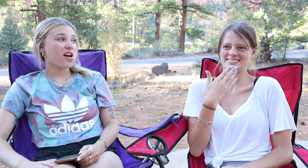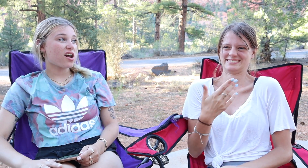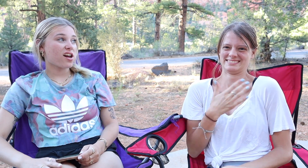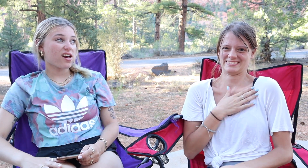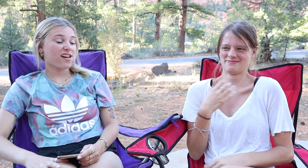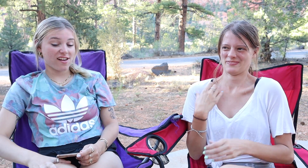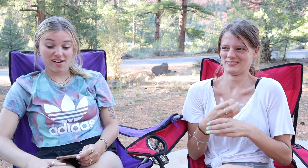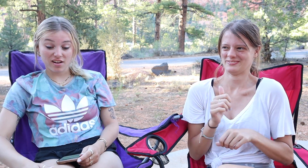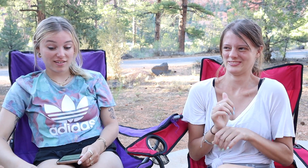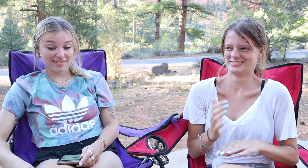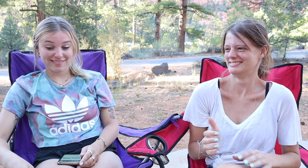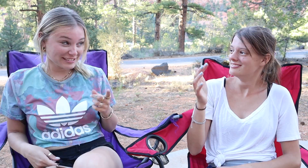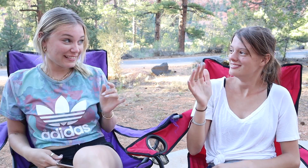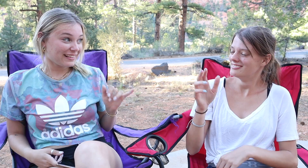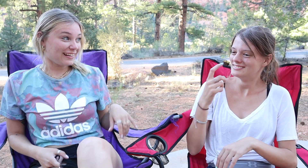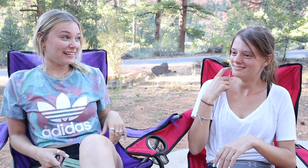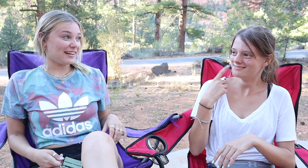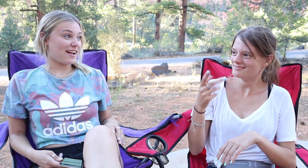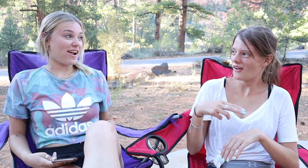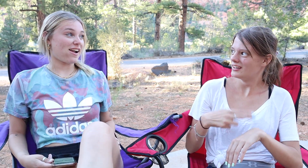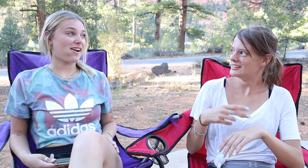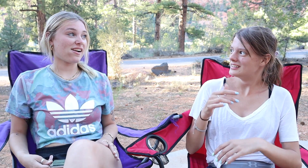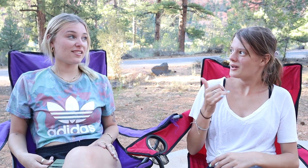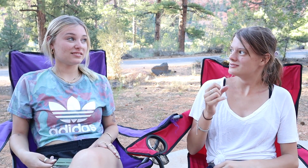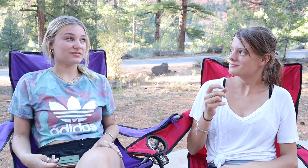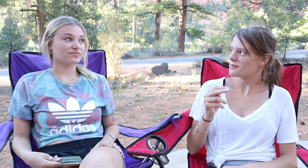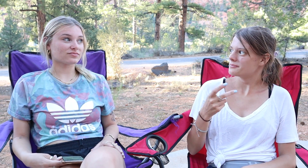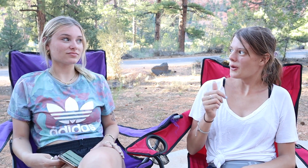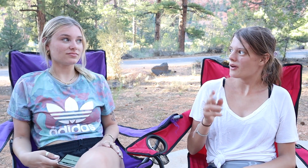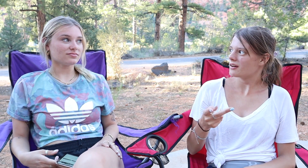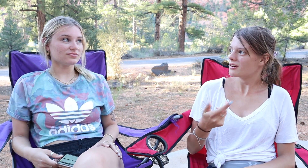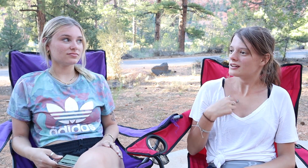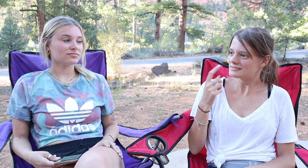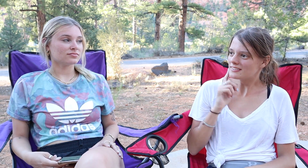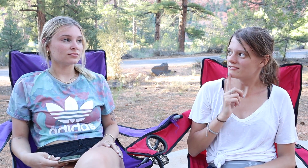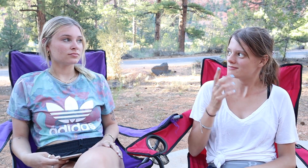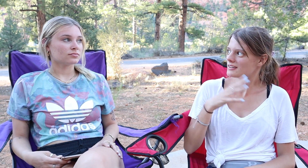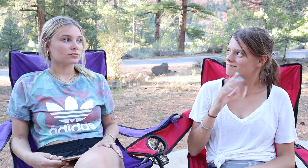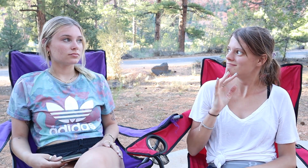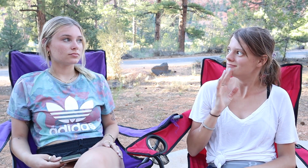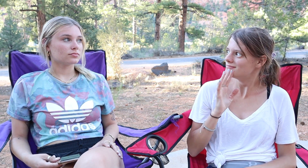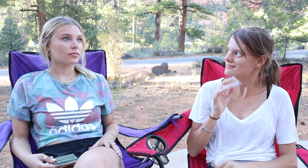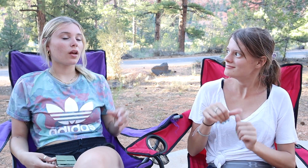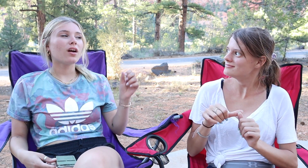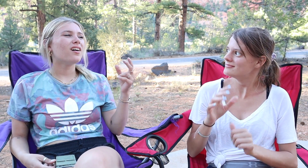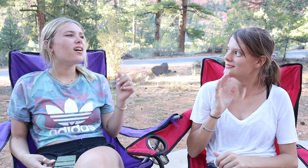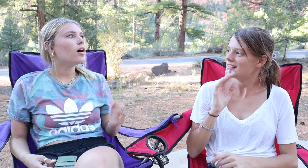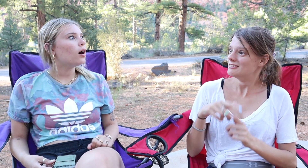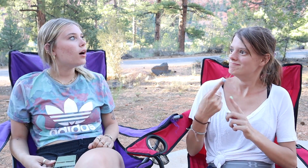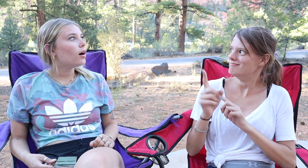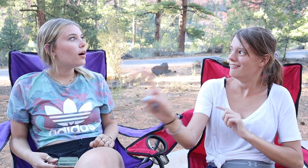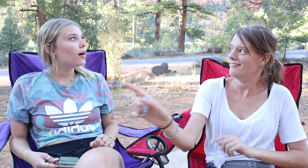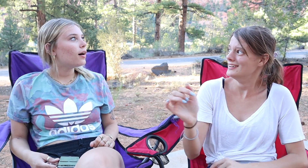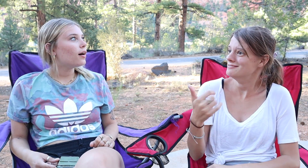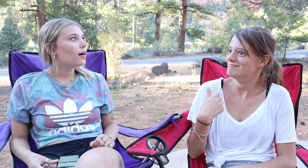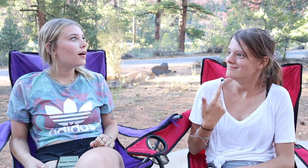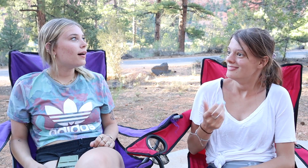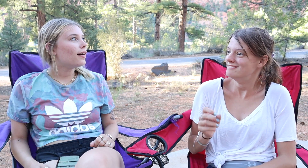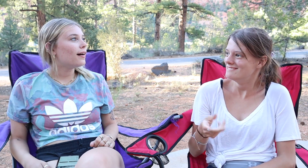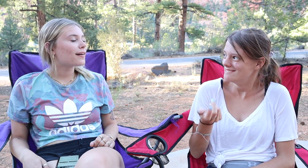I thanked my chipotle worker who shouted at him do you remember what happened at us in Yellowstone national park? we told this guy that we are deaf but he was still speaking then left after we repeatedly telling him that we can't hear him